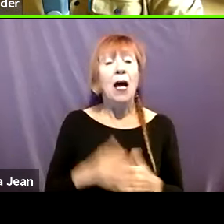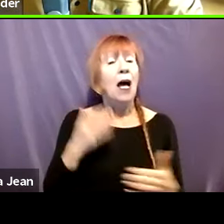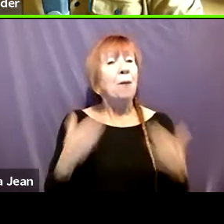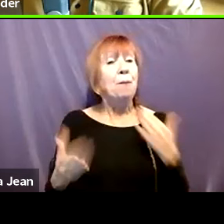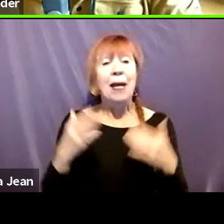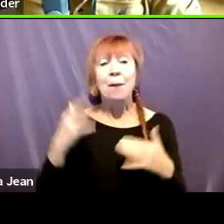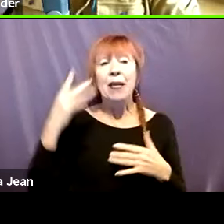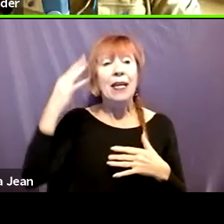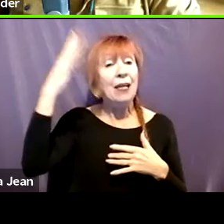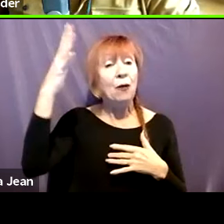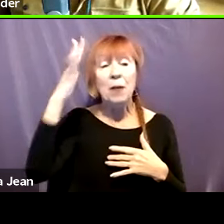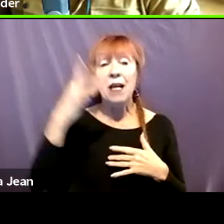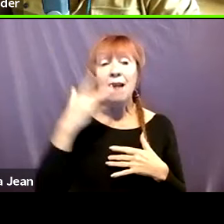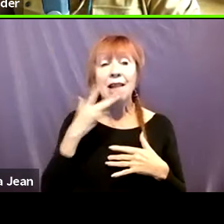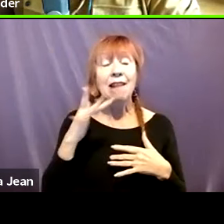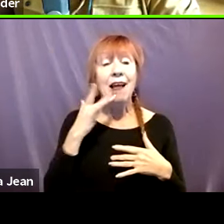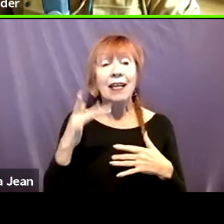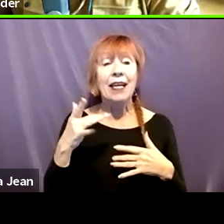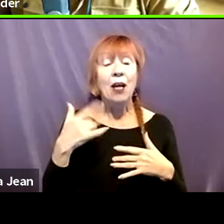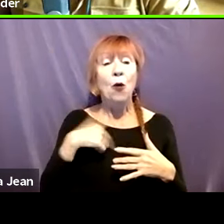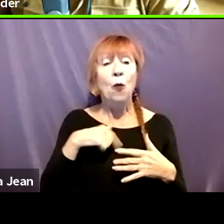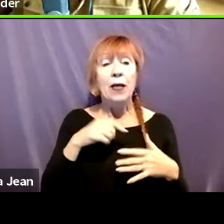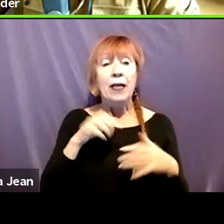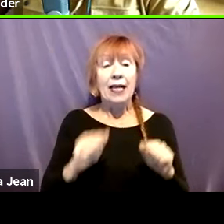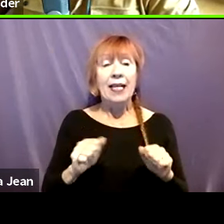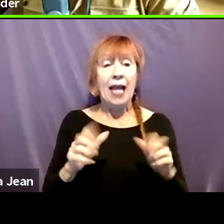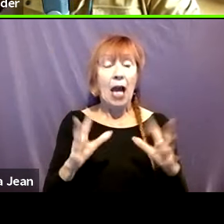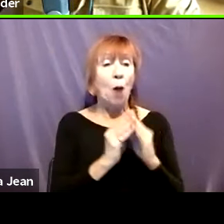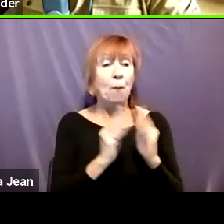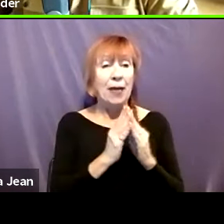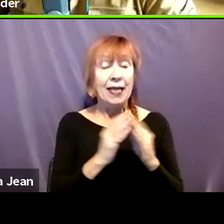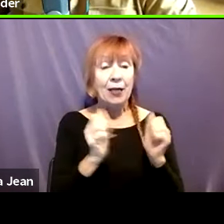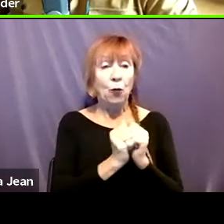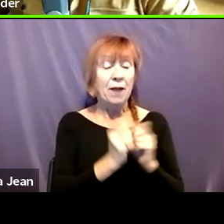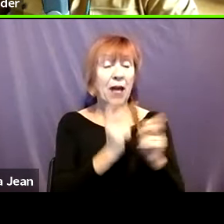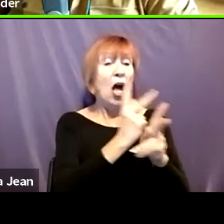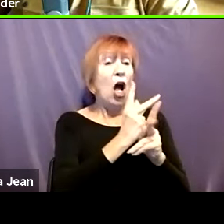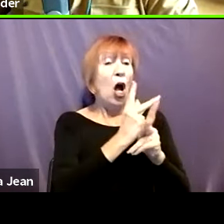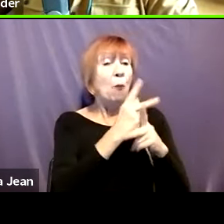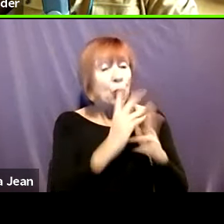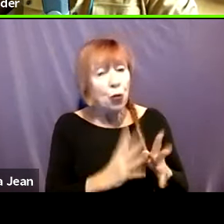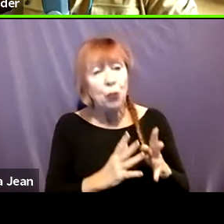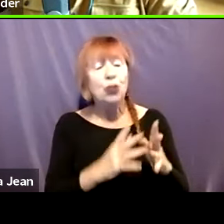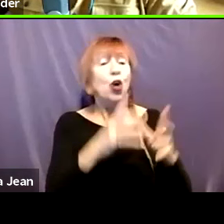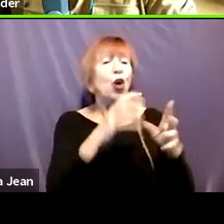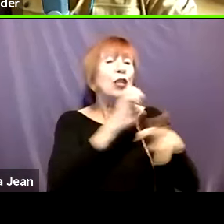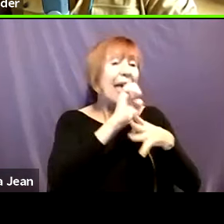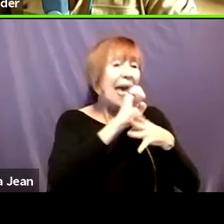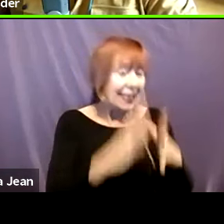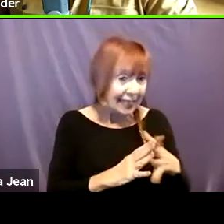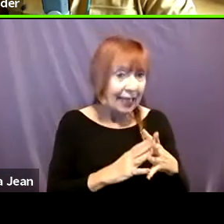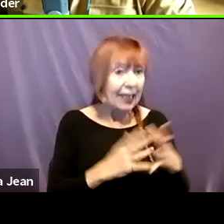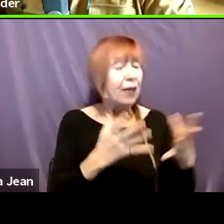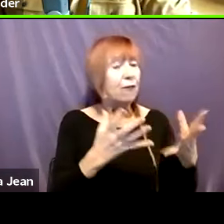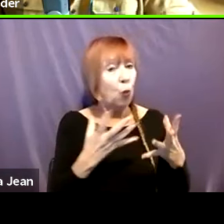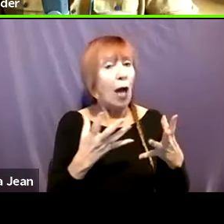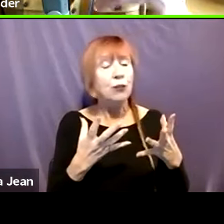to get meetings where producers and executives just wanna meet with us so we can spitball ideas for shows, but our conversation today is gonna center around